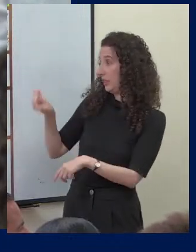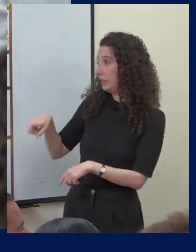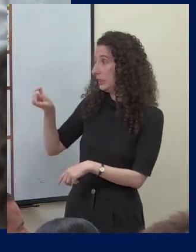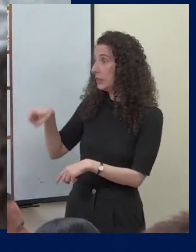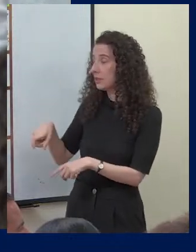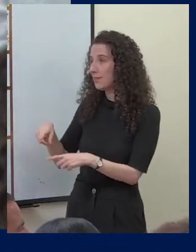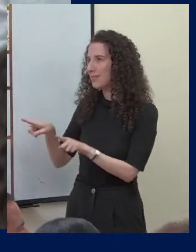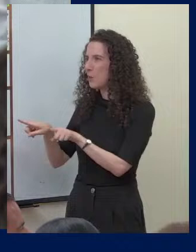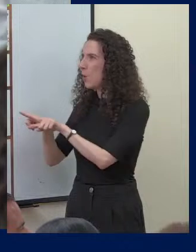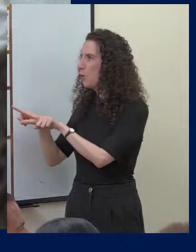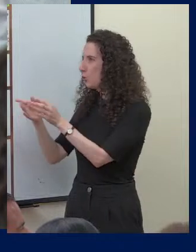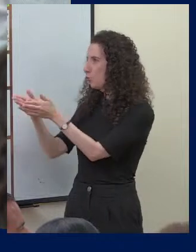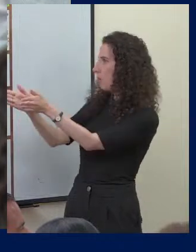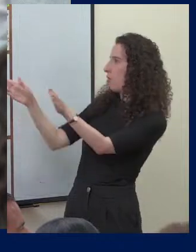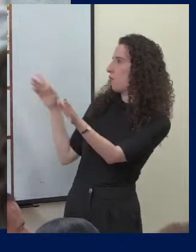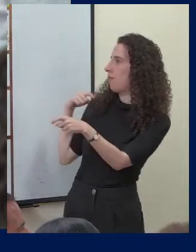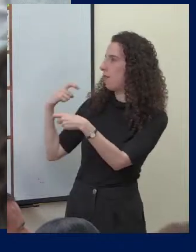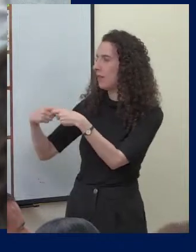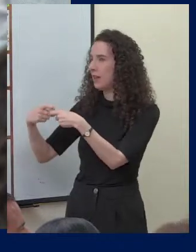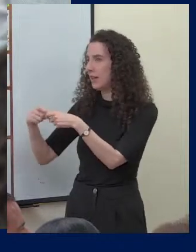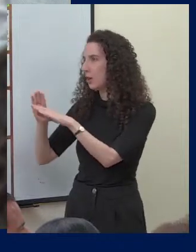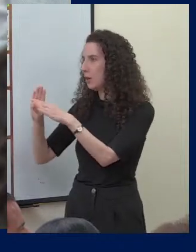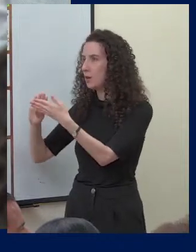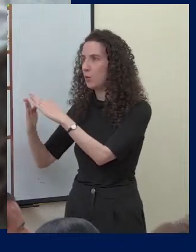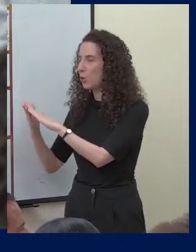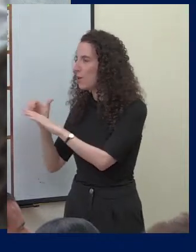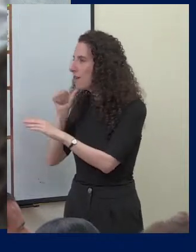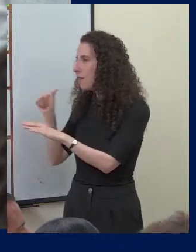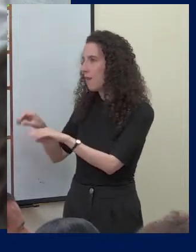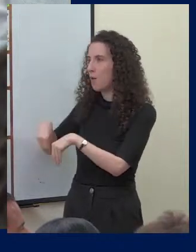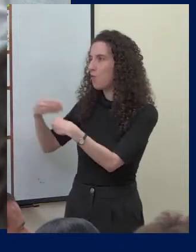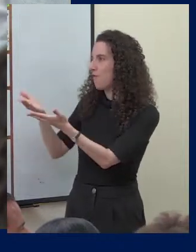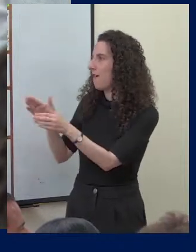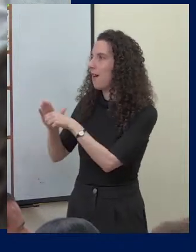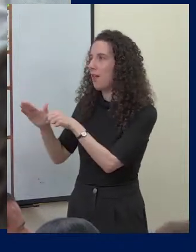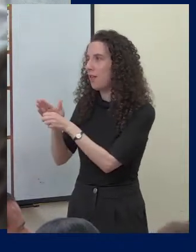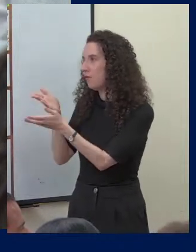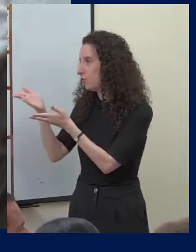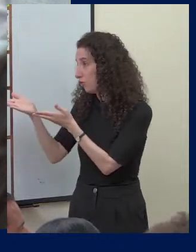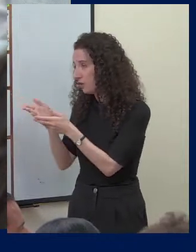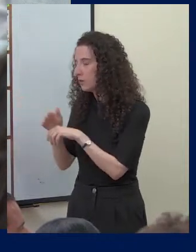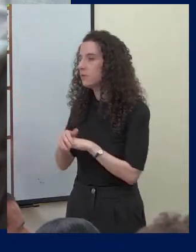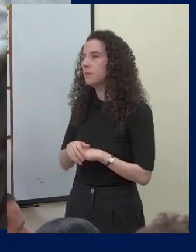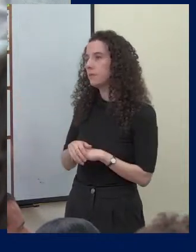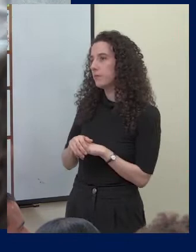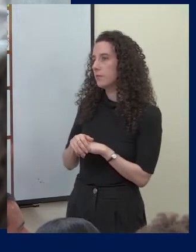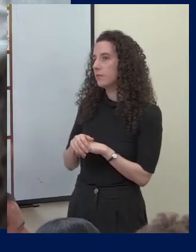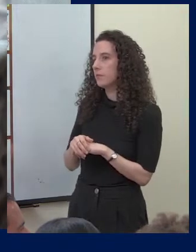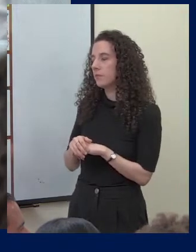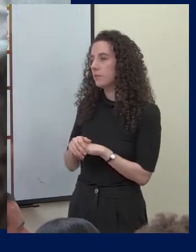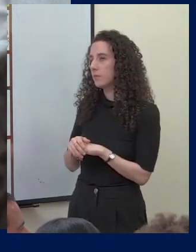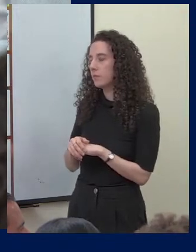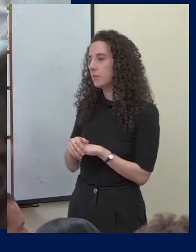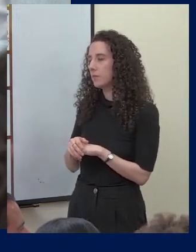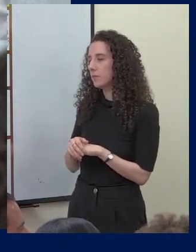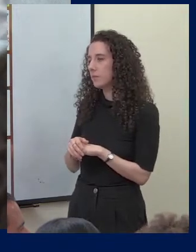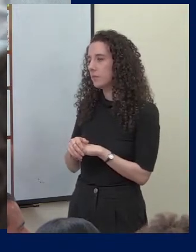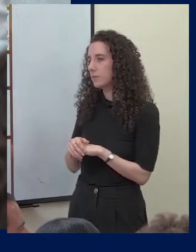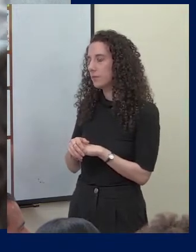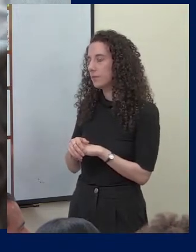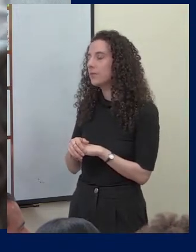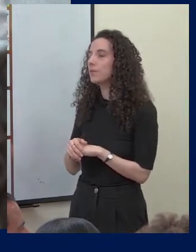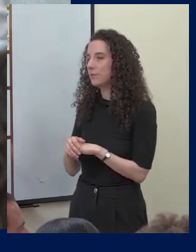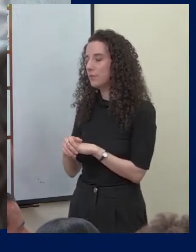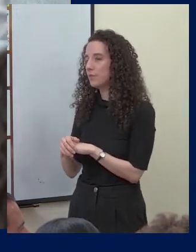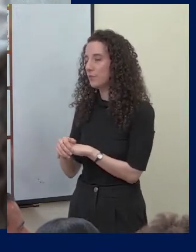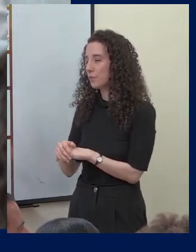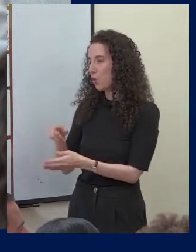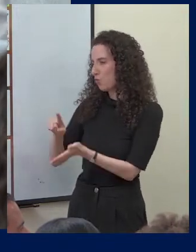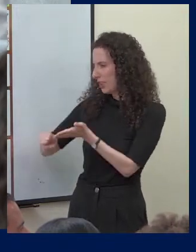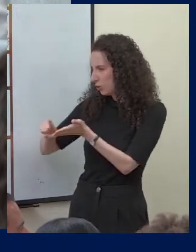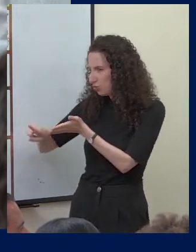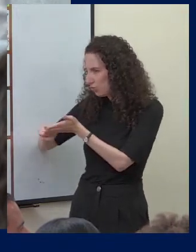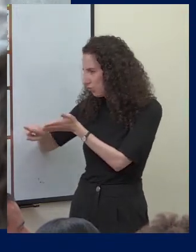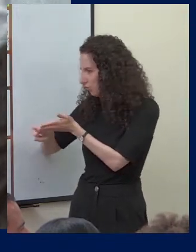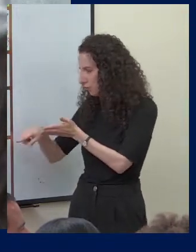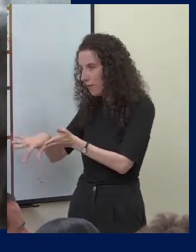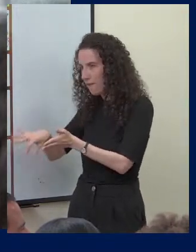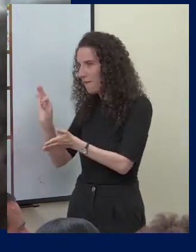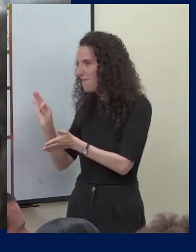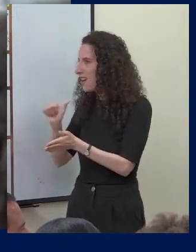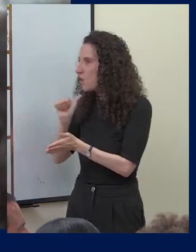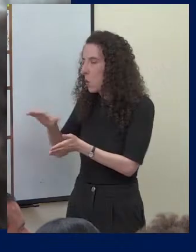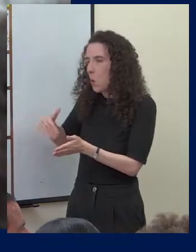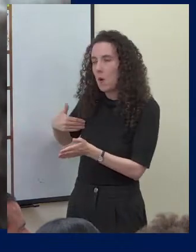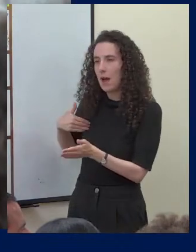We found that research data, it is not -- we do not have the -- the system as I know for